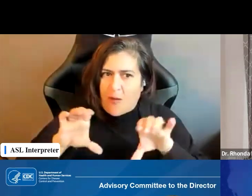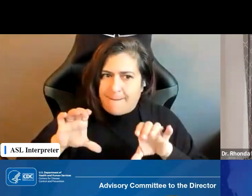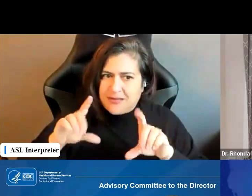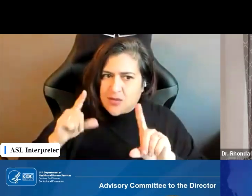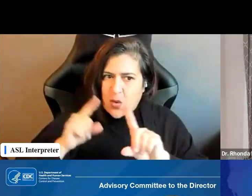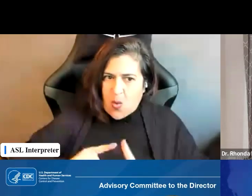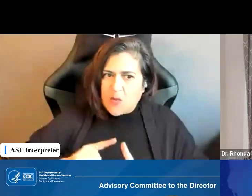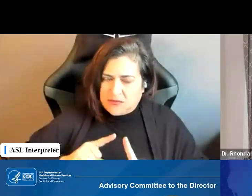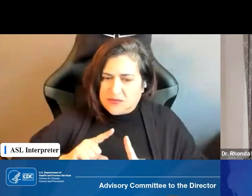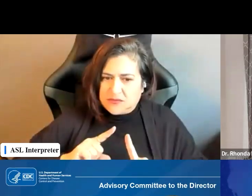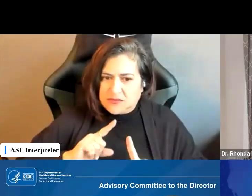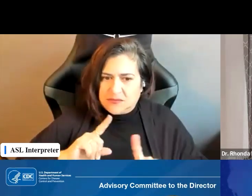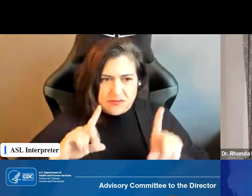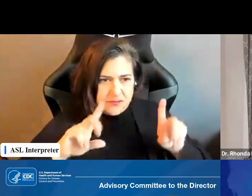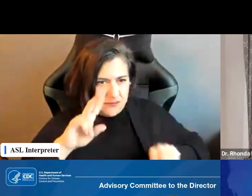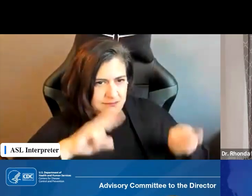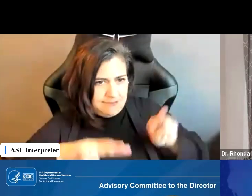on what the overall performance measures are, right?